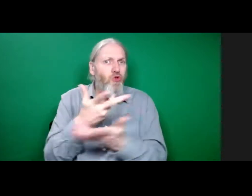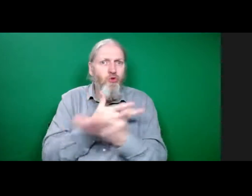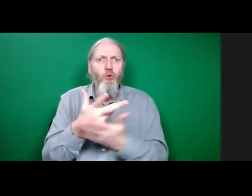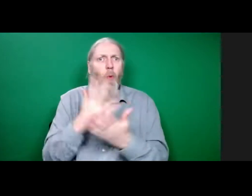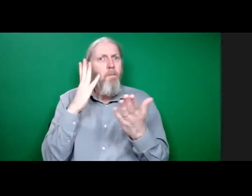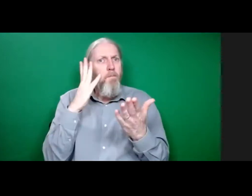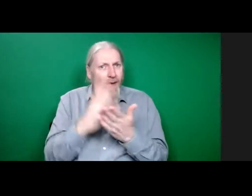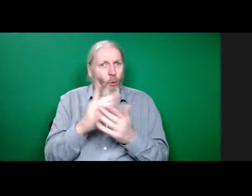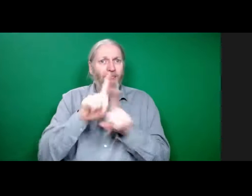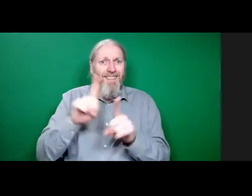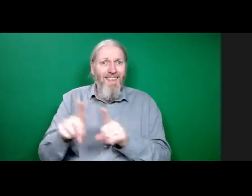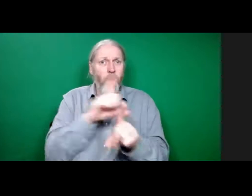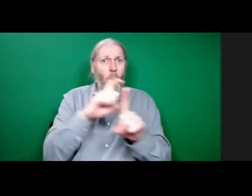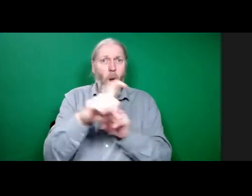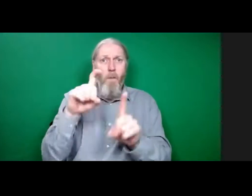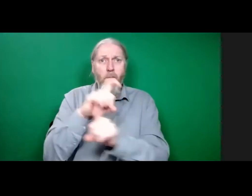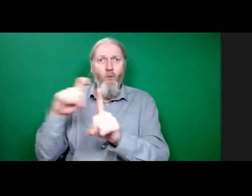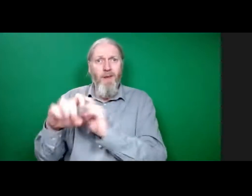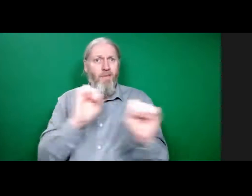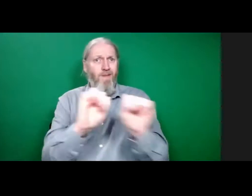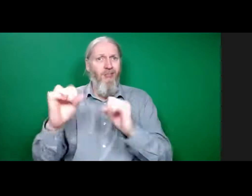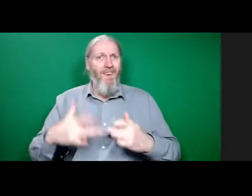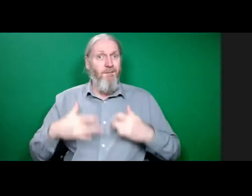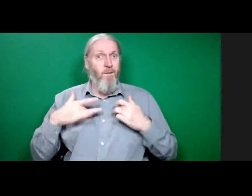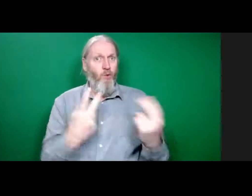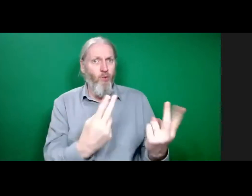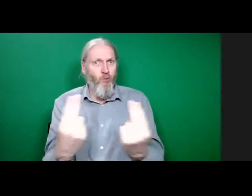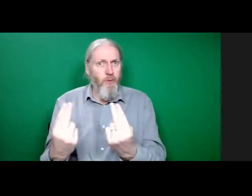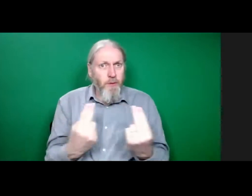It turned out to be a real game changer for us. The